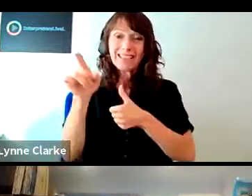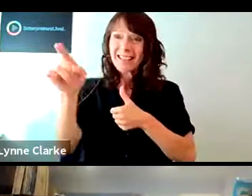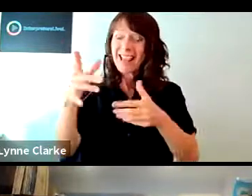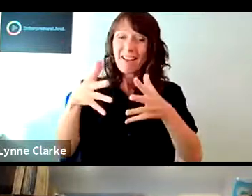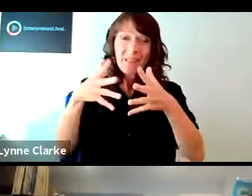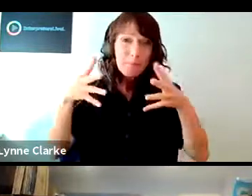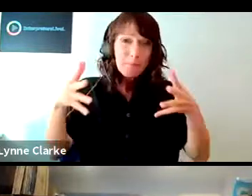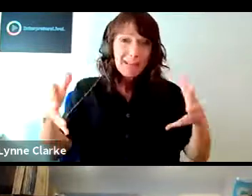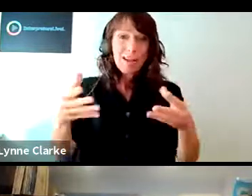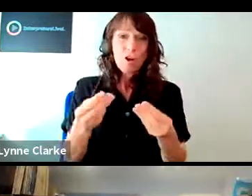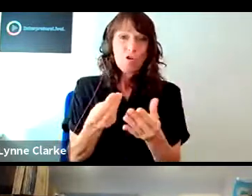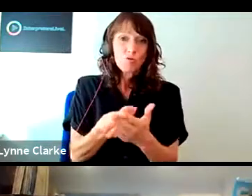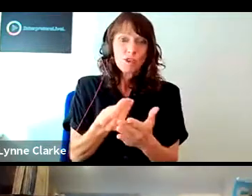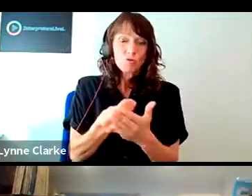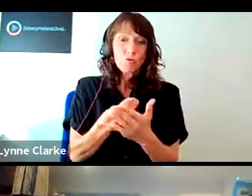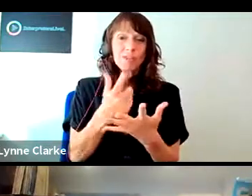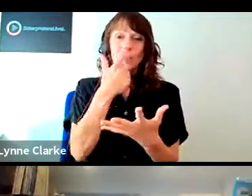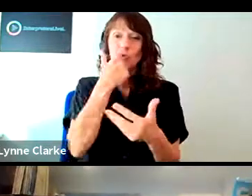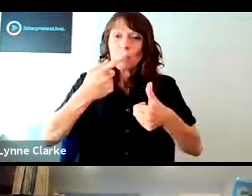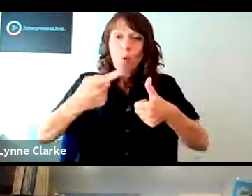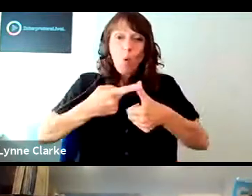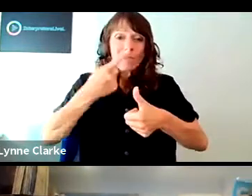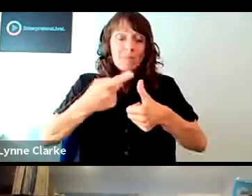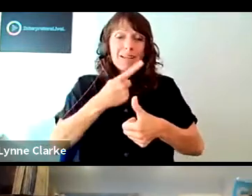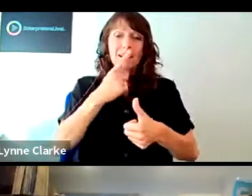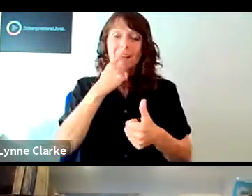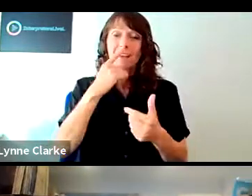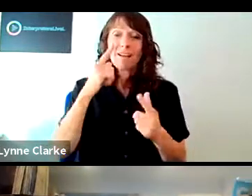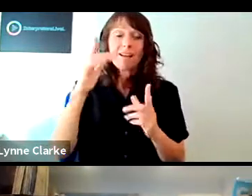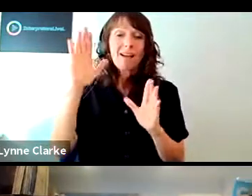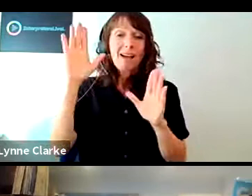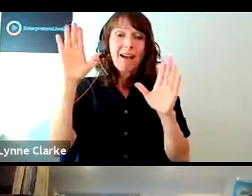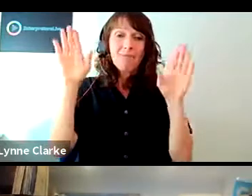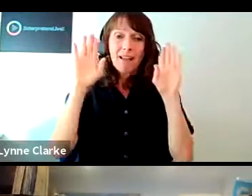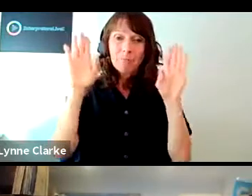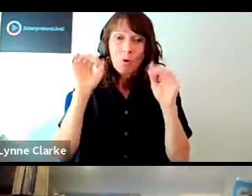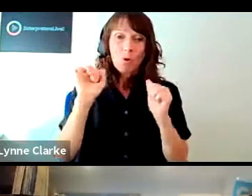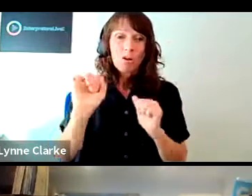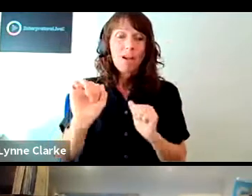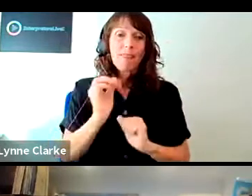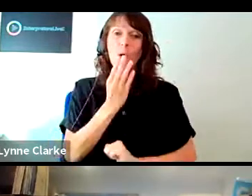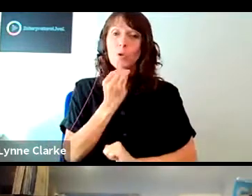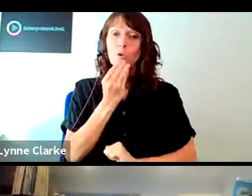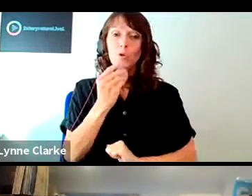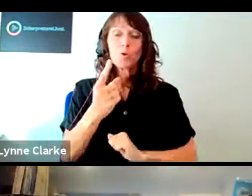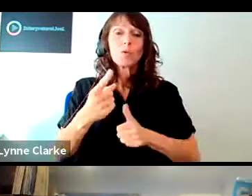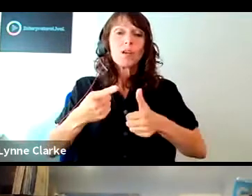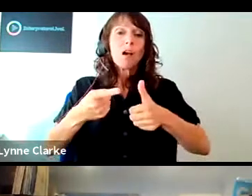to automate a lot of those things, like Facebook, they will actually use artificial intelligence to